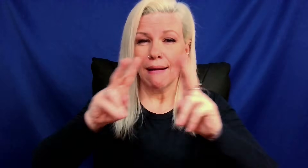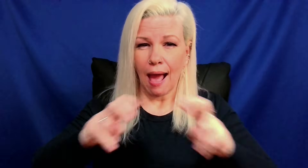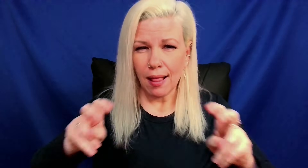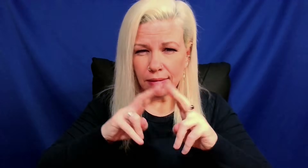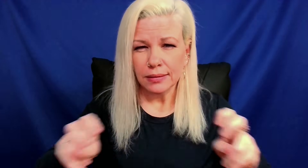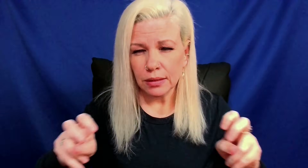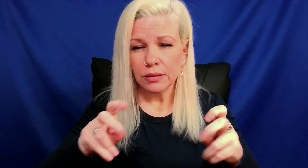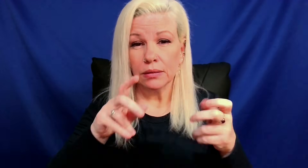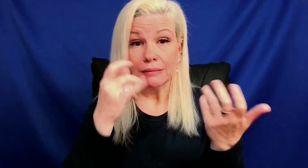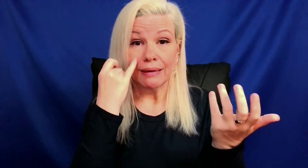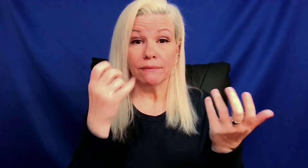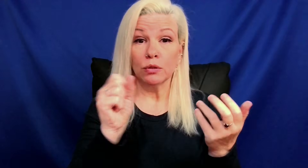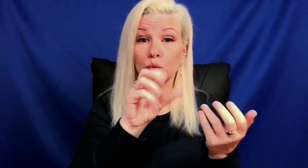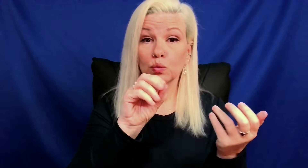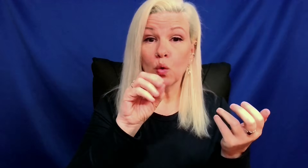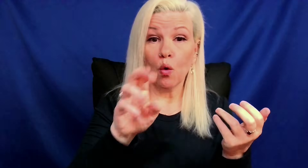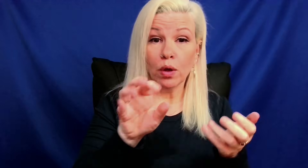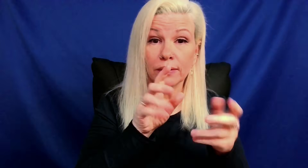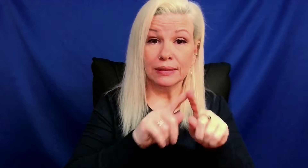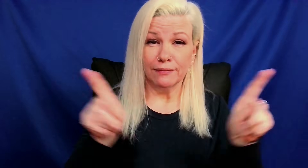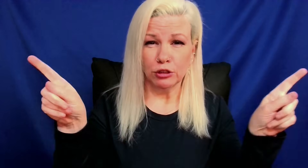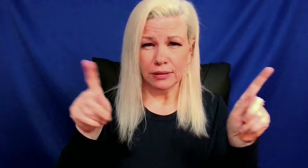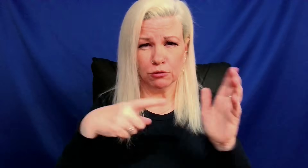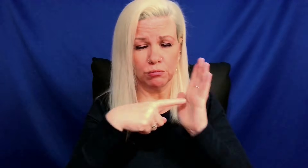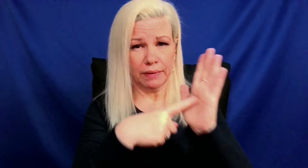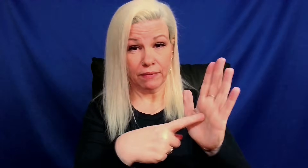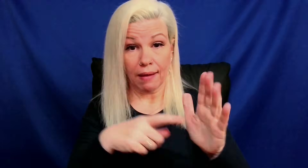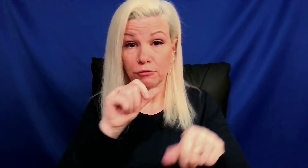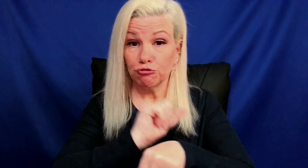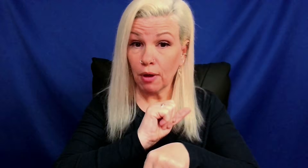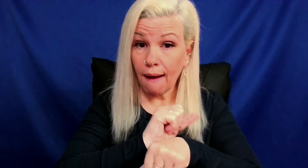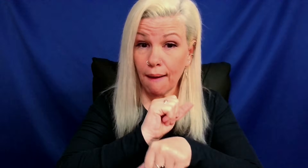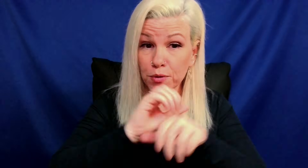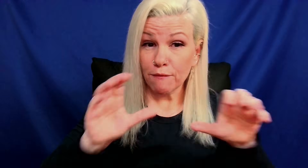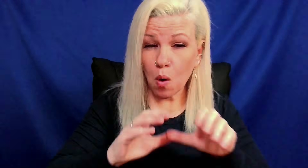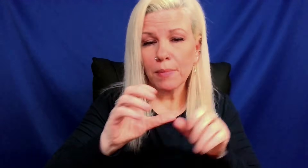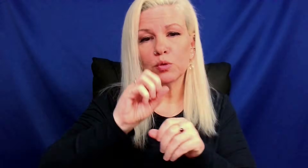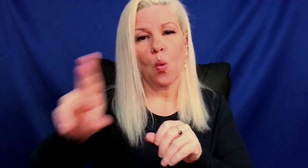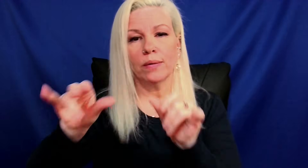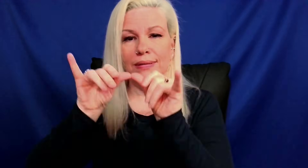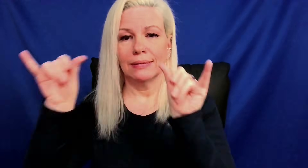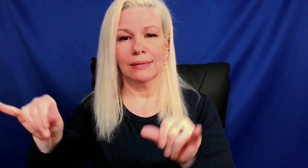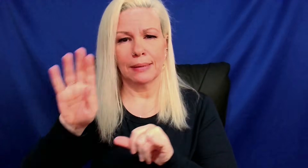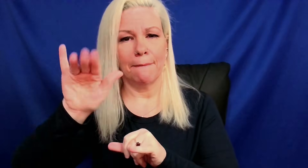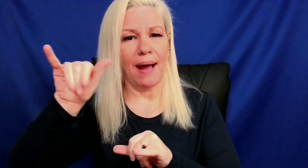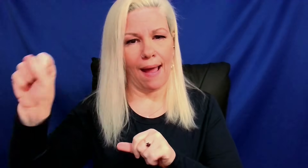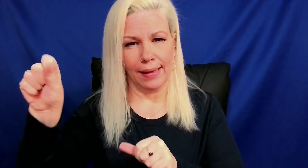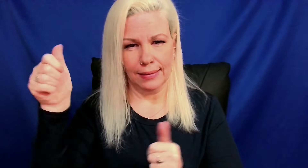An analysis of whether score differences reflect job performance or system bias.